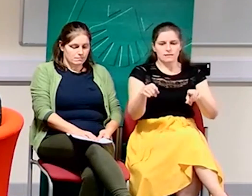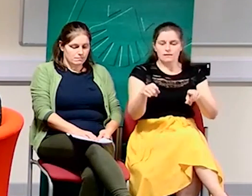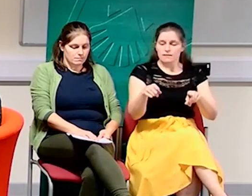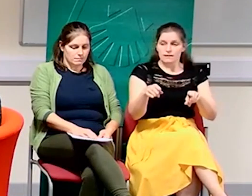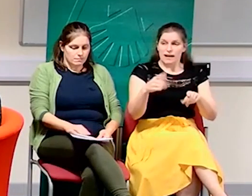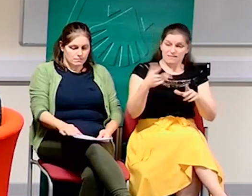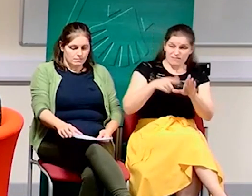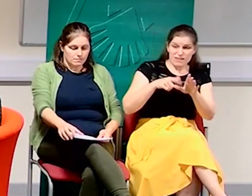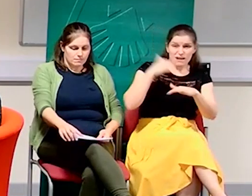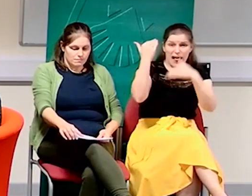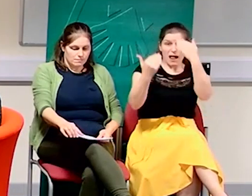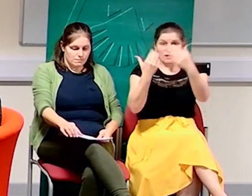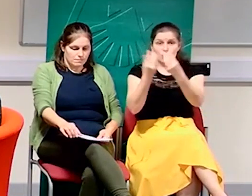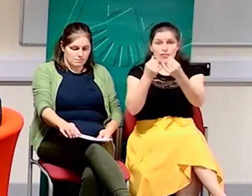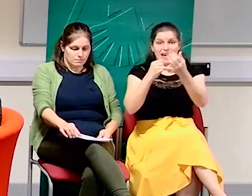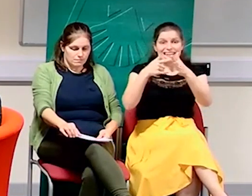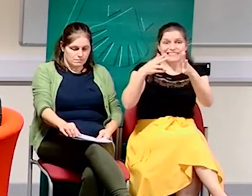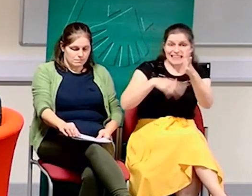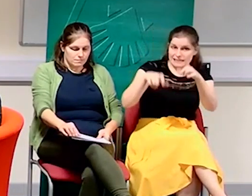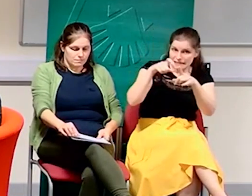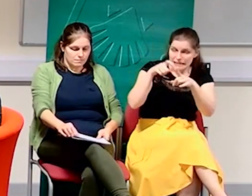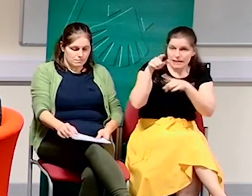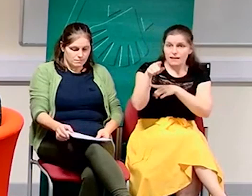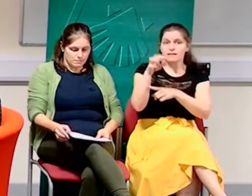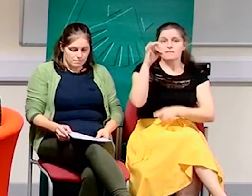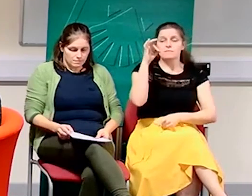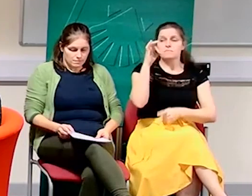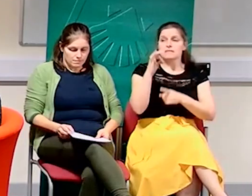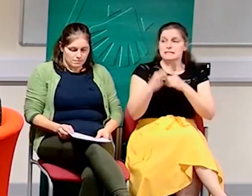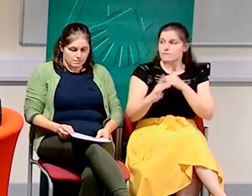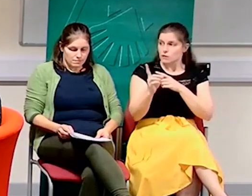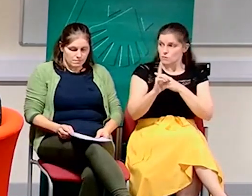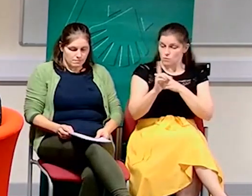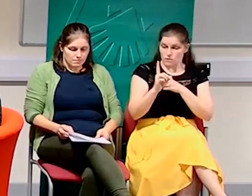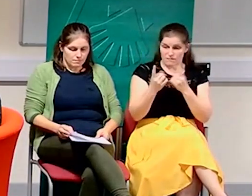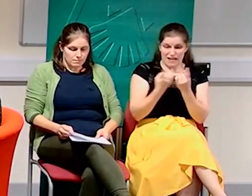adults with SEND disabilities specifically uh anything that is to do with reading